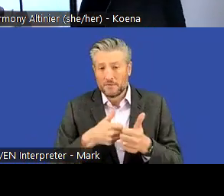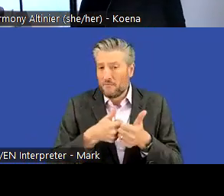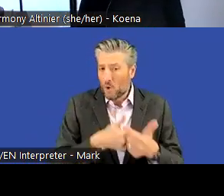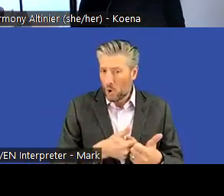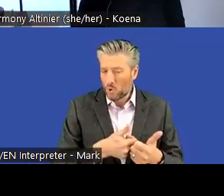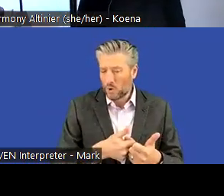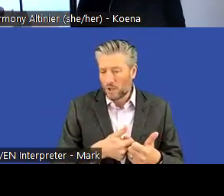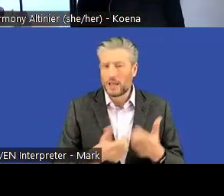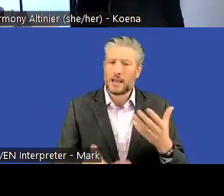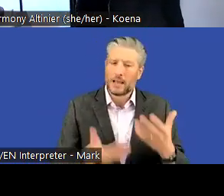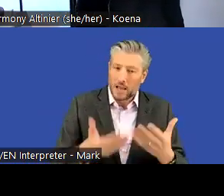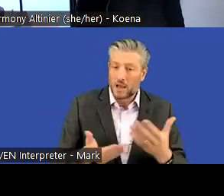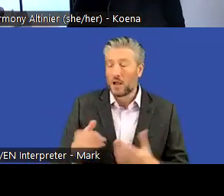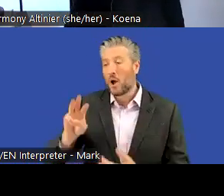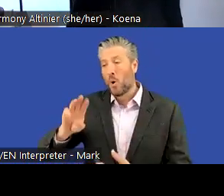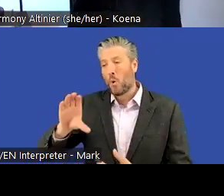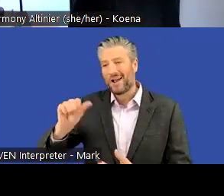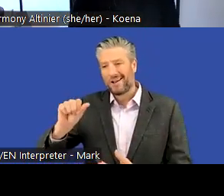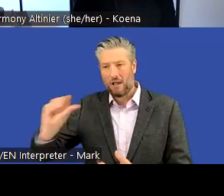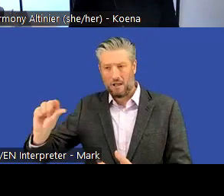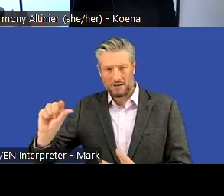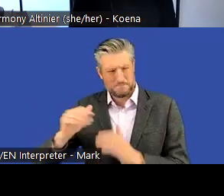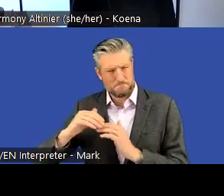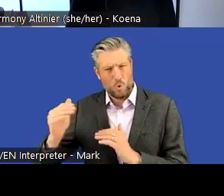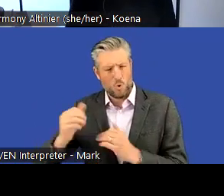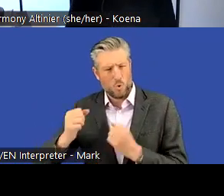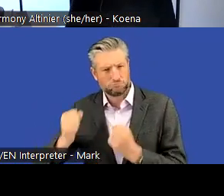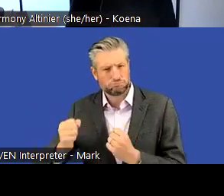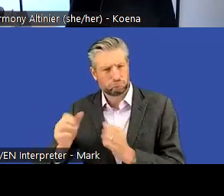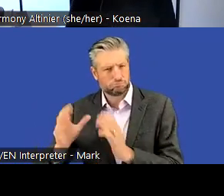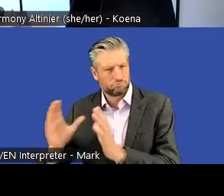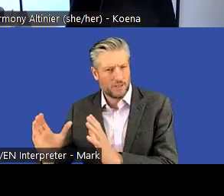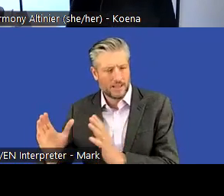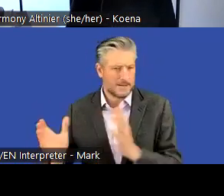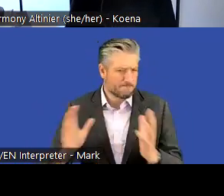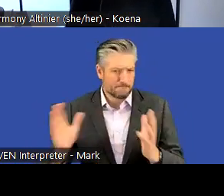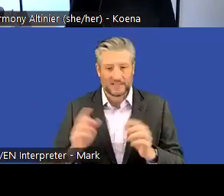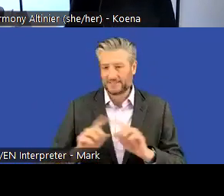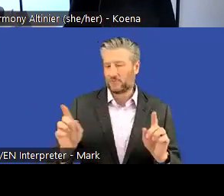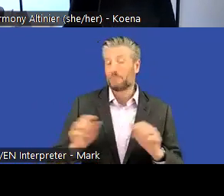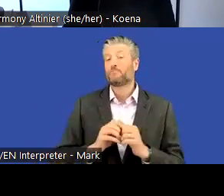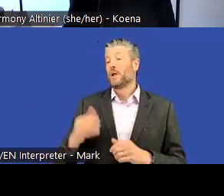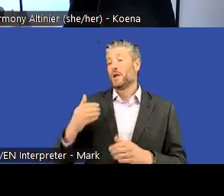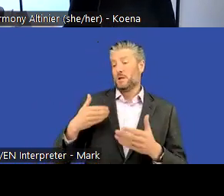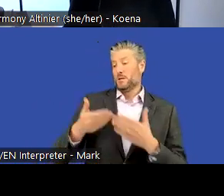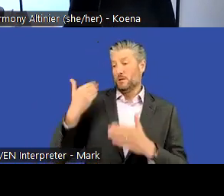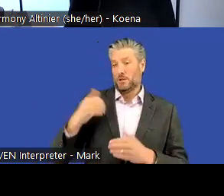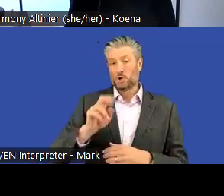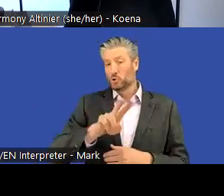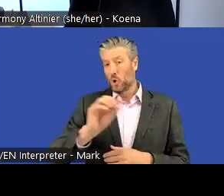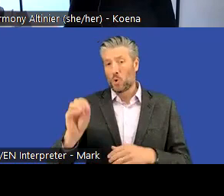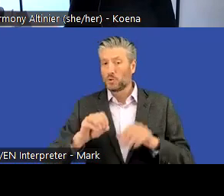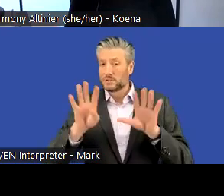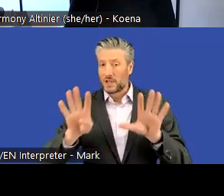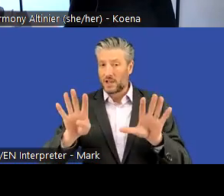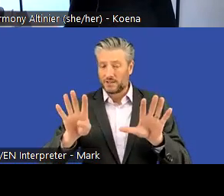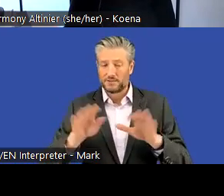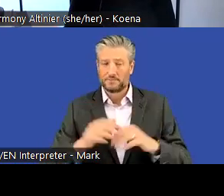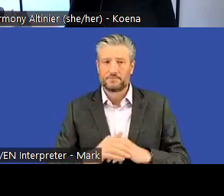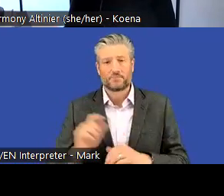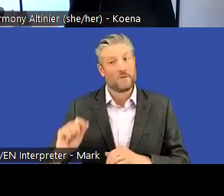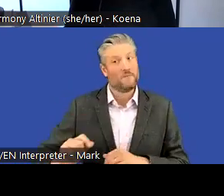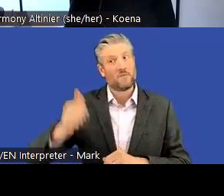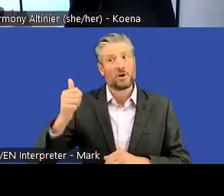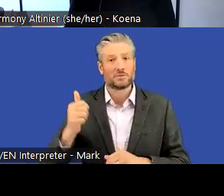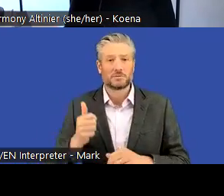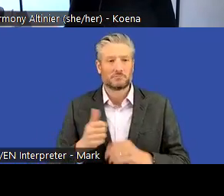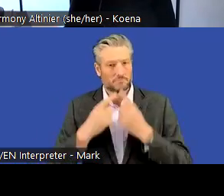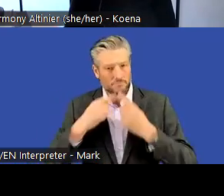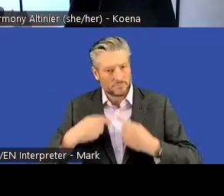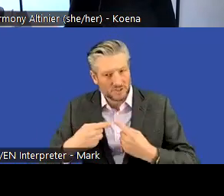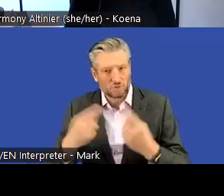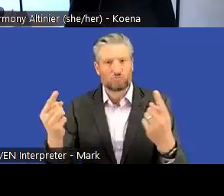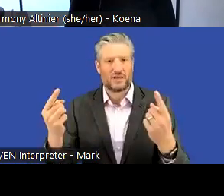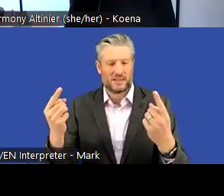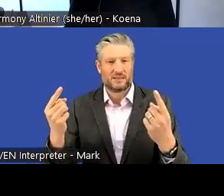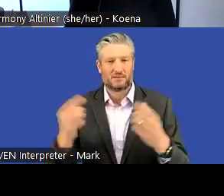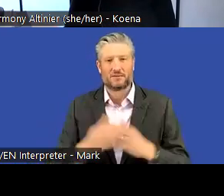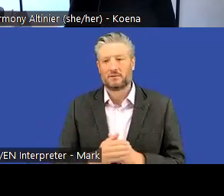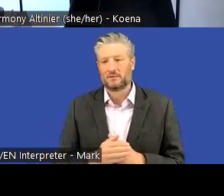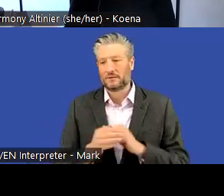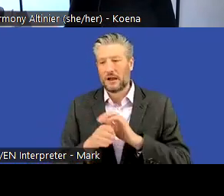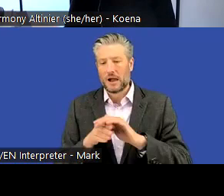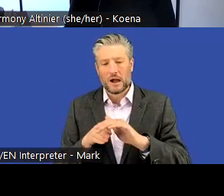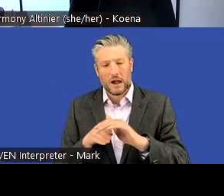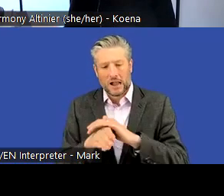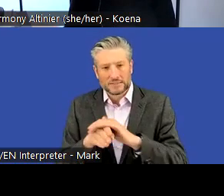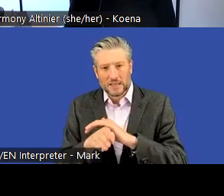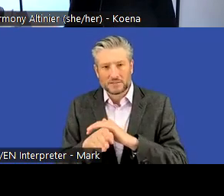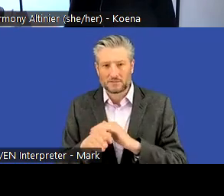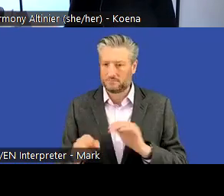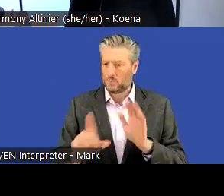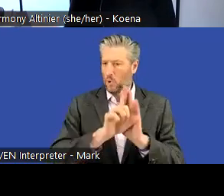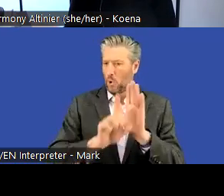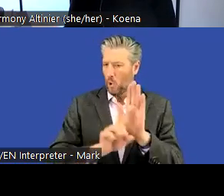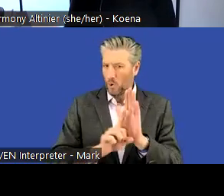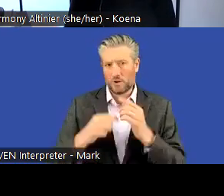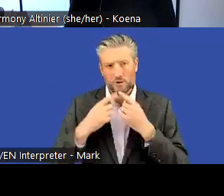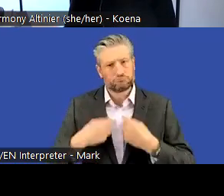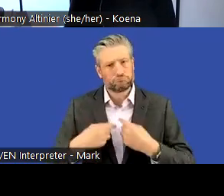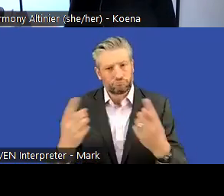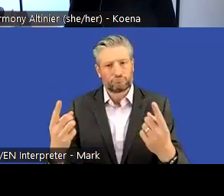In 2009, we have the first decree of the accessibility law.